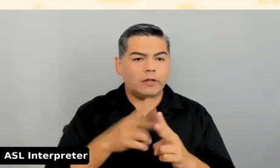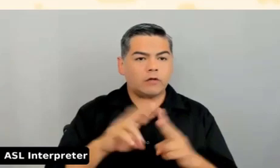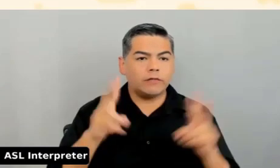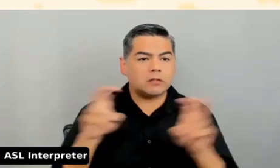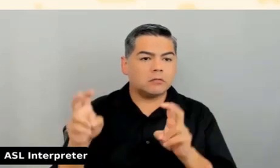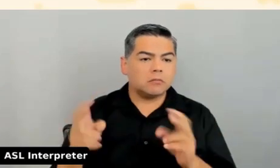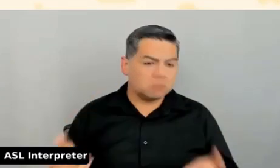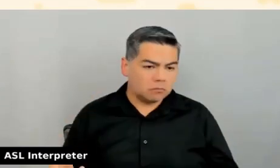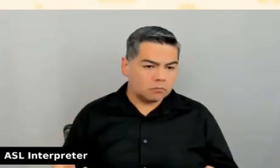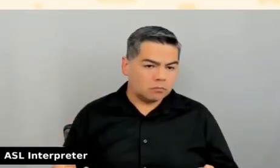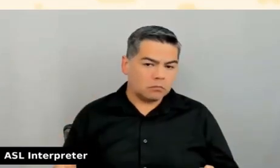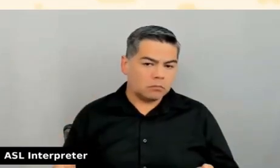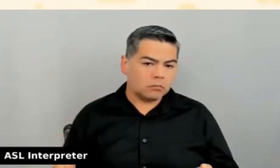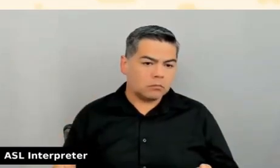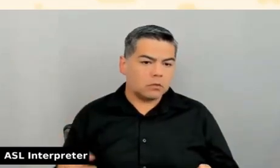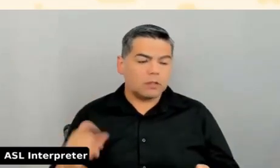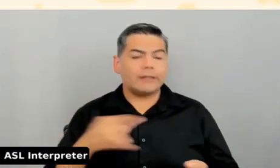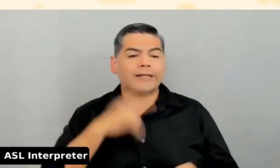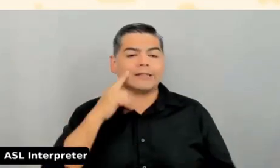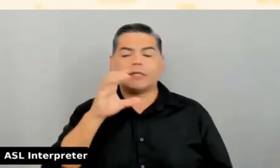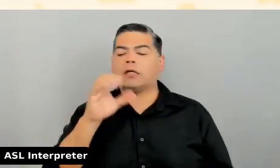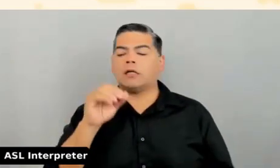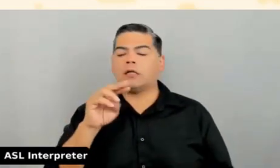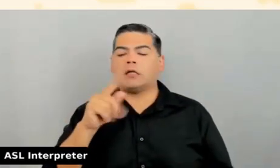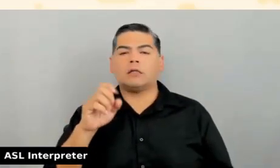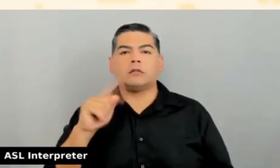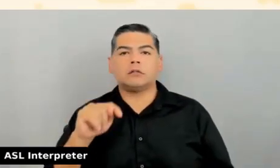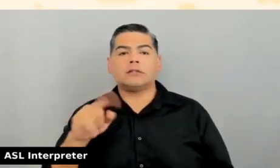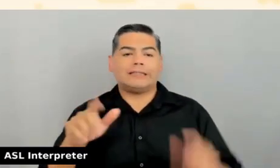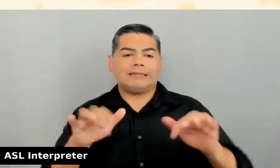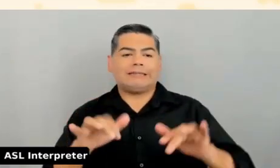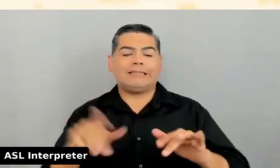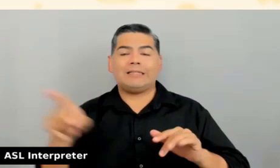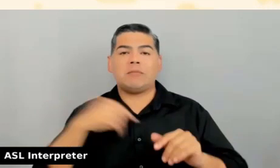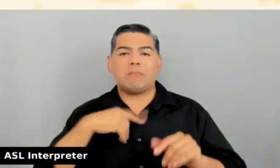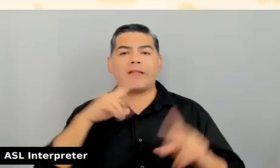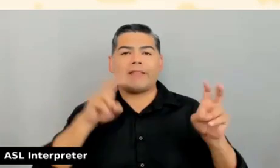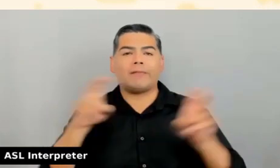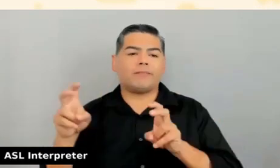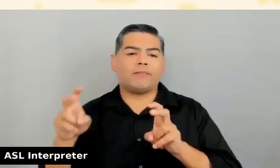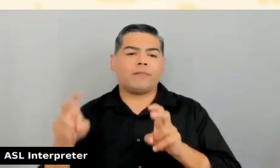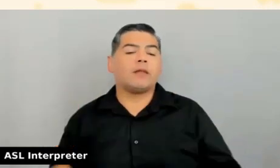which is the content that is specifically keyed in by the theme. I have seen it happen.